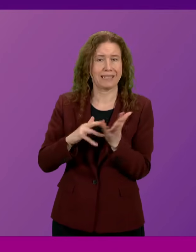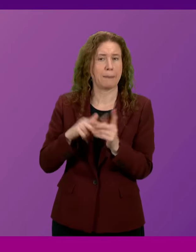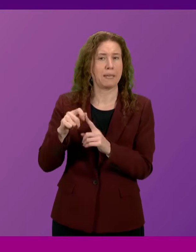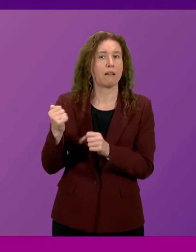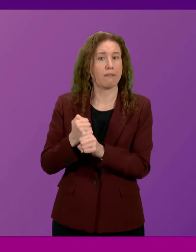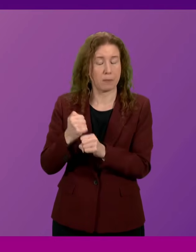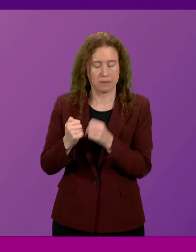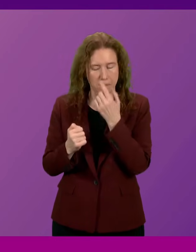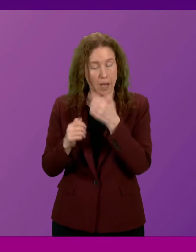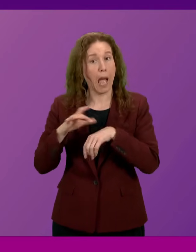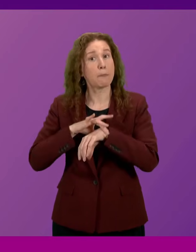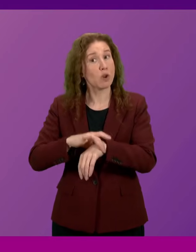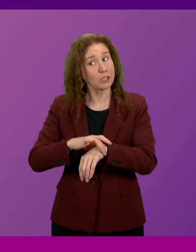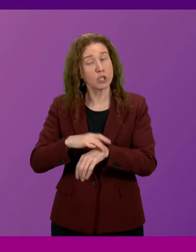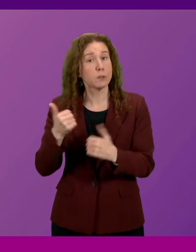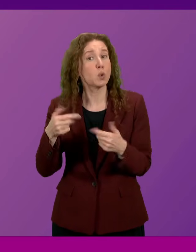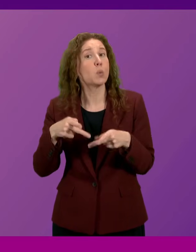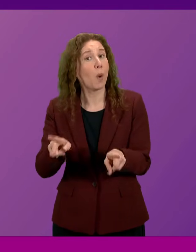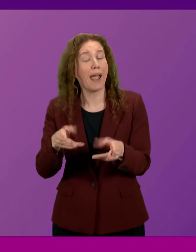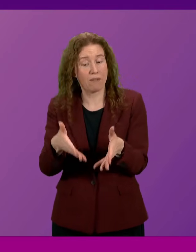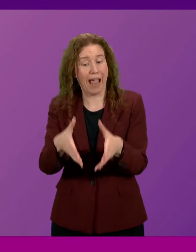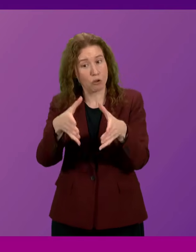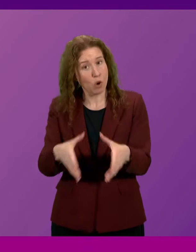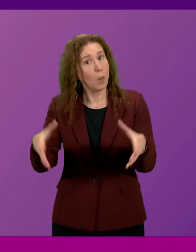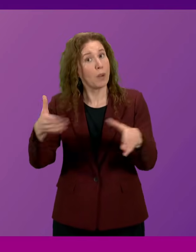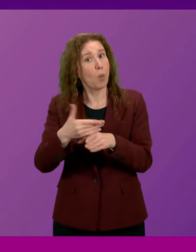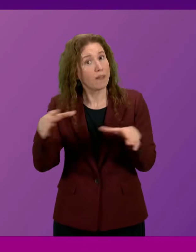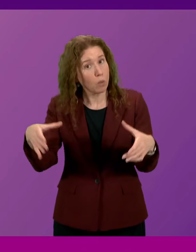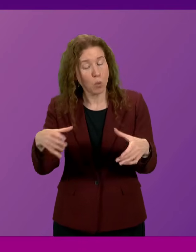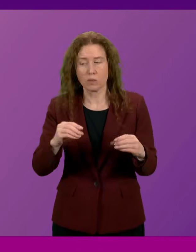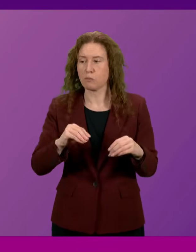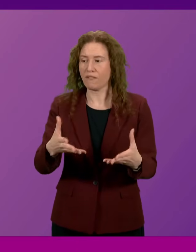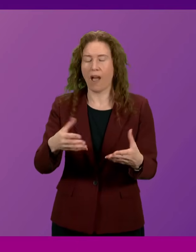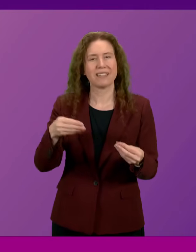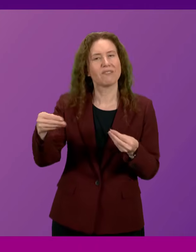Apprenticeships offer a good way of expanding the workforce and providing flexibility to people